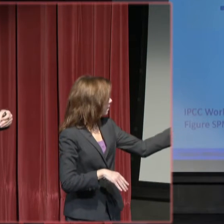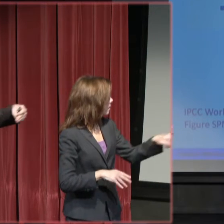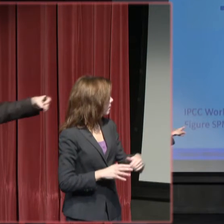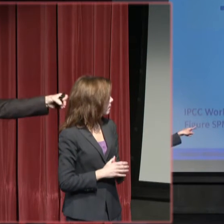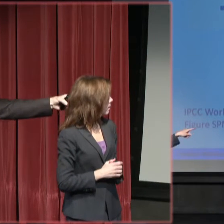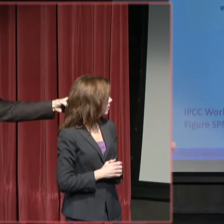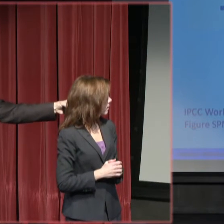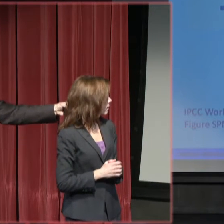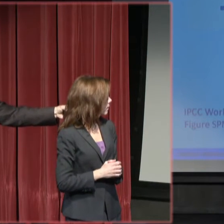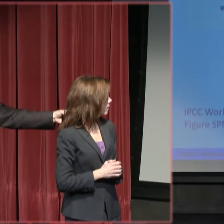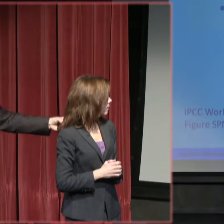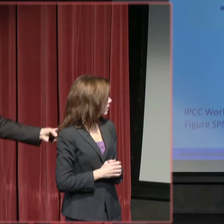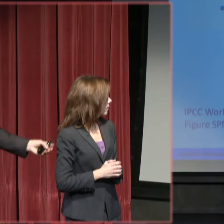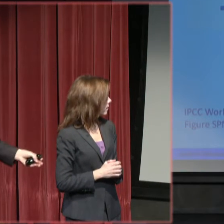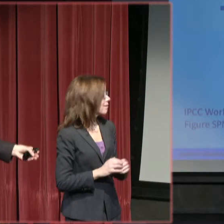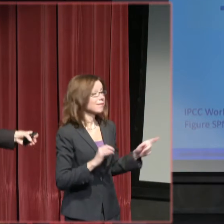where we're trying to predict the future temperature.